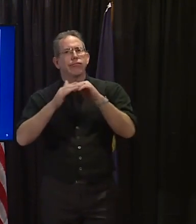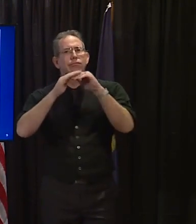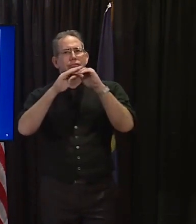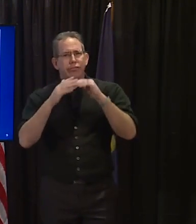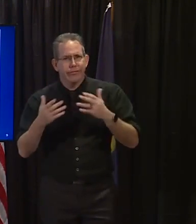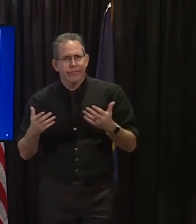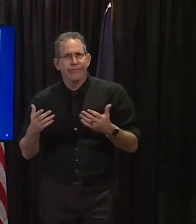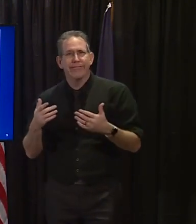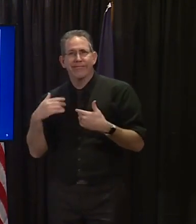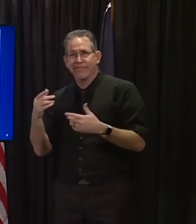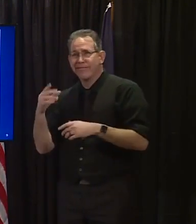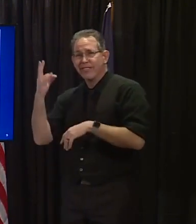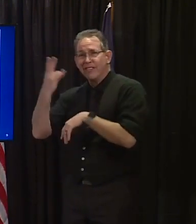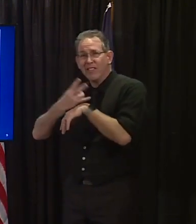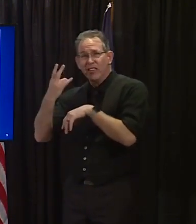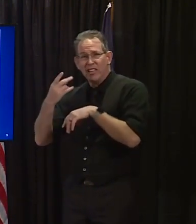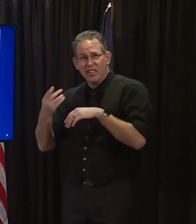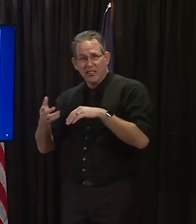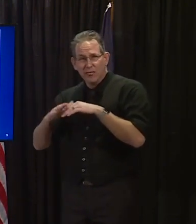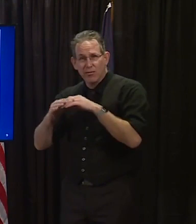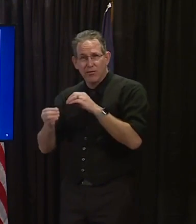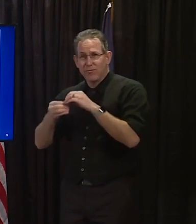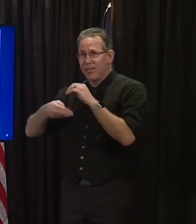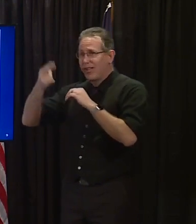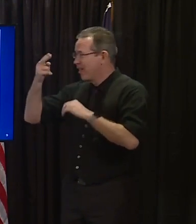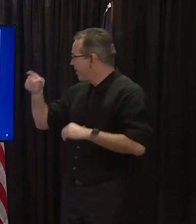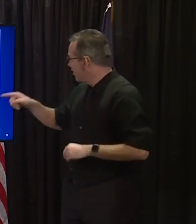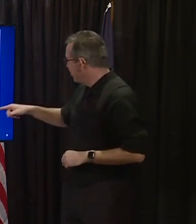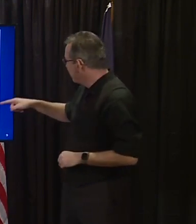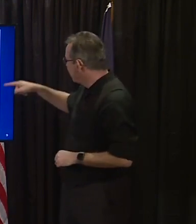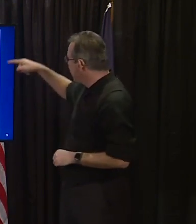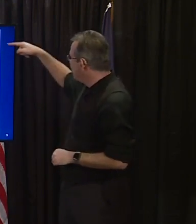did surpass the height of the Delta Peak. So these are the most